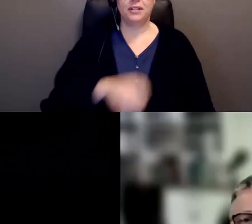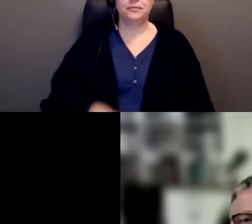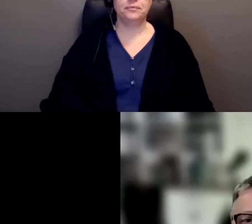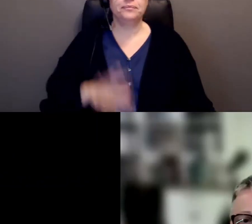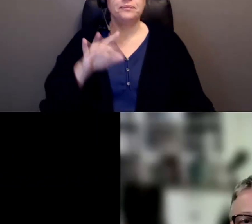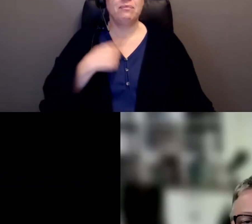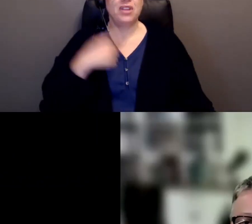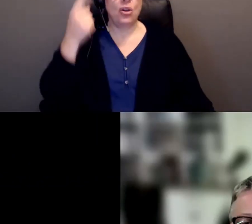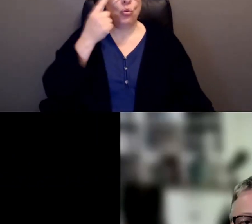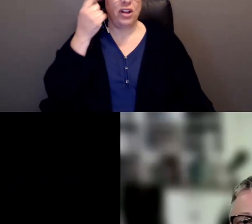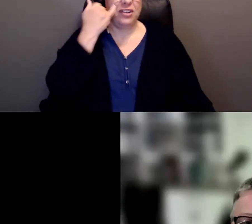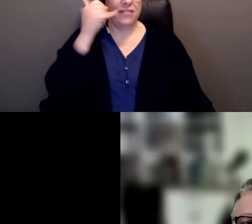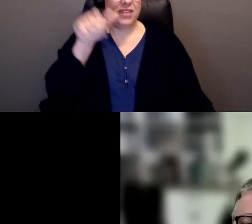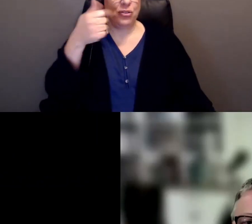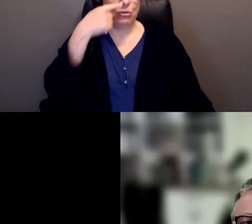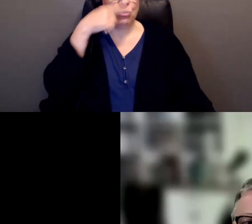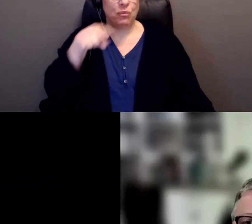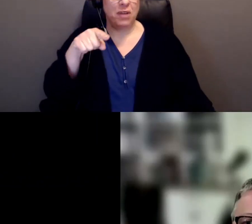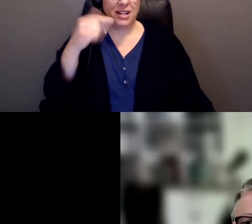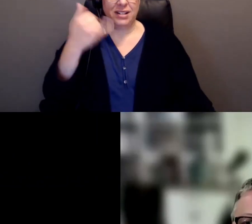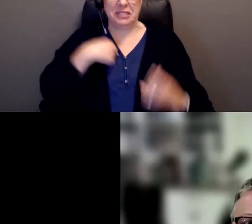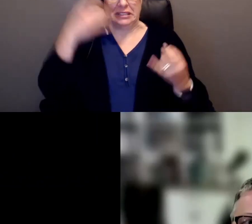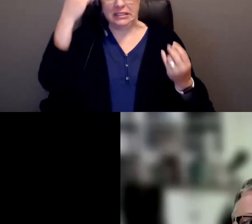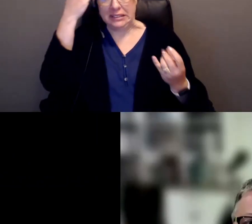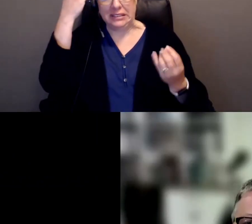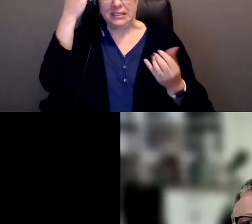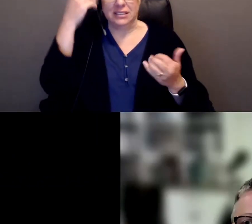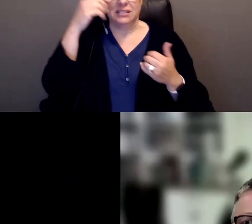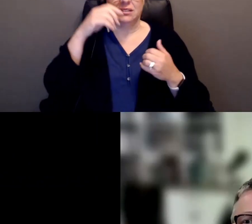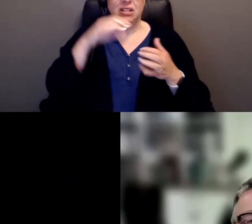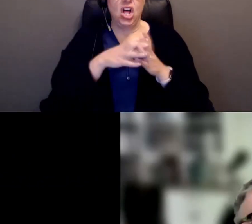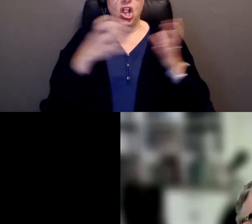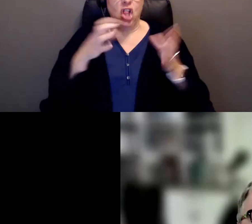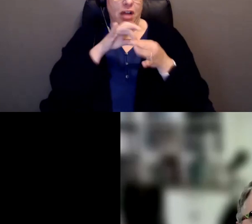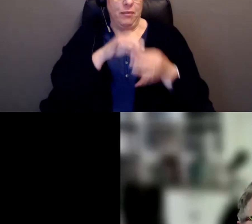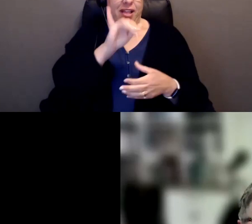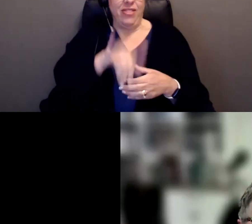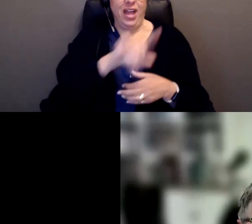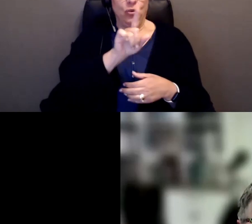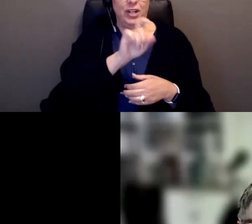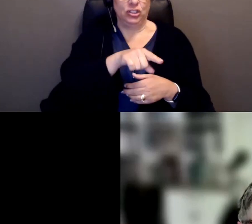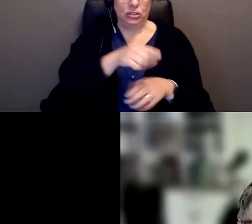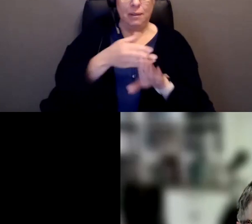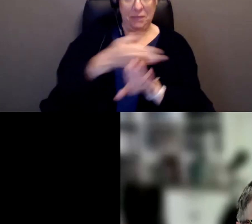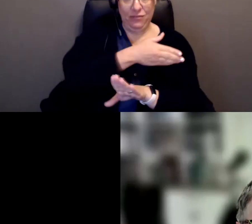would be okay with me -- I've been thinking a lot about that question before today. And